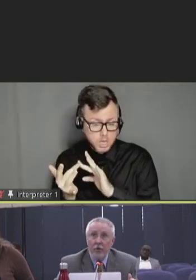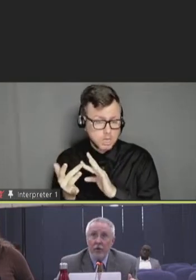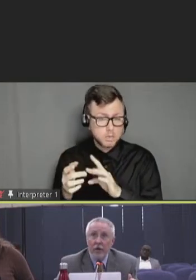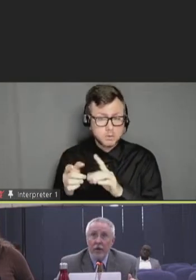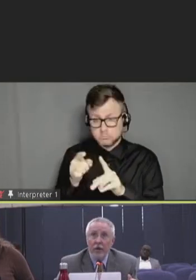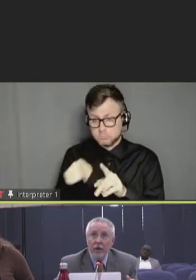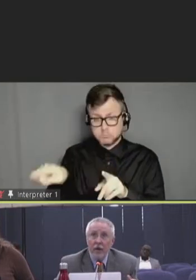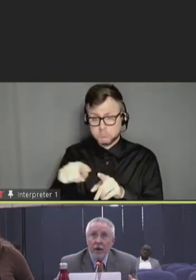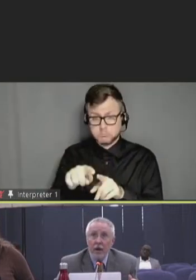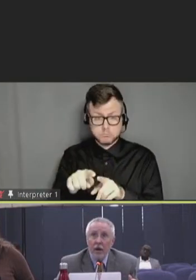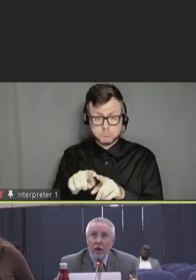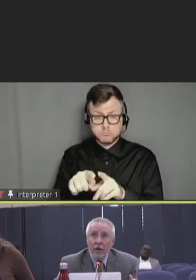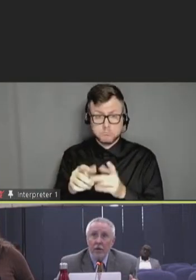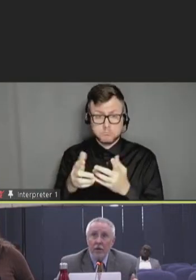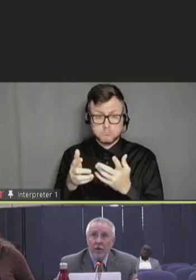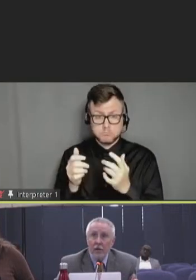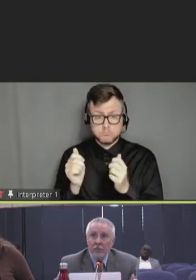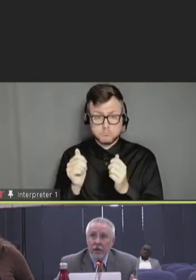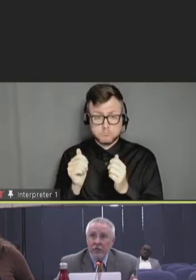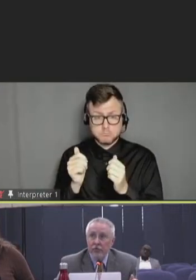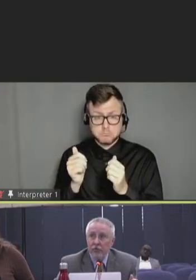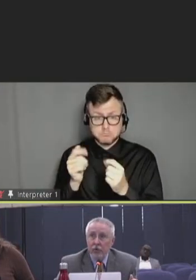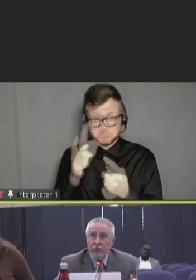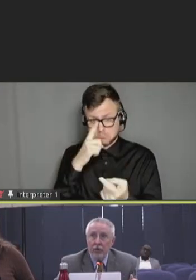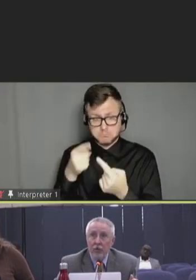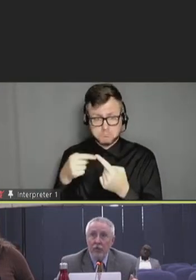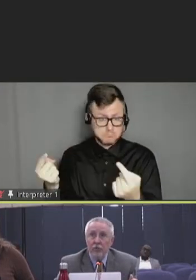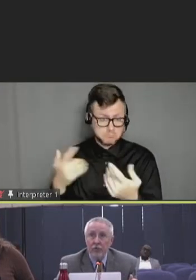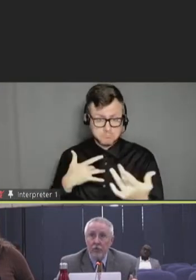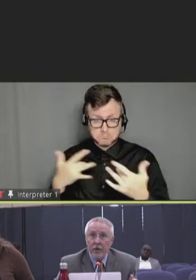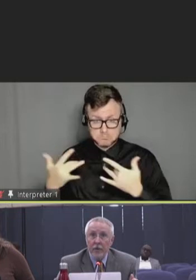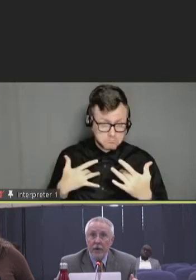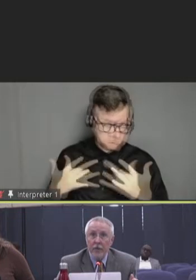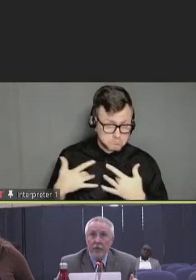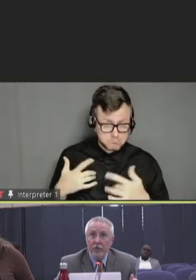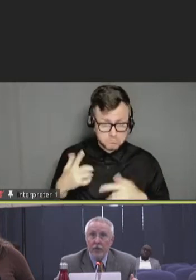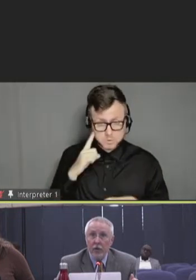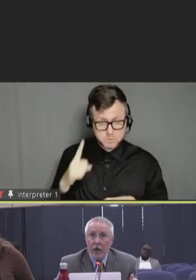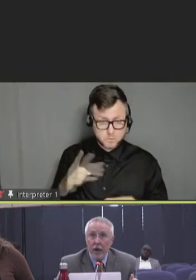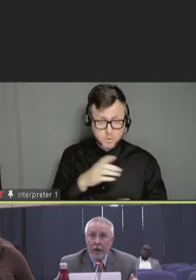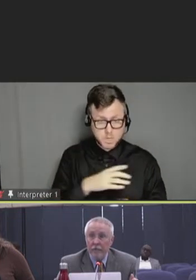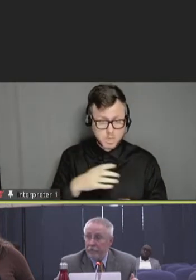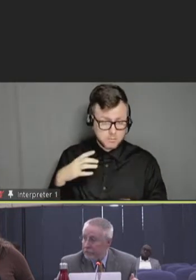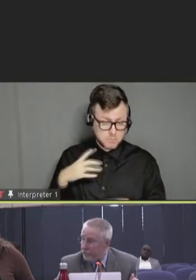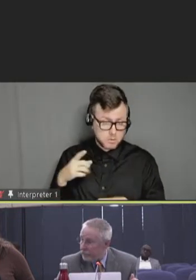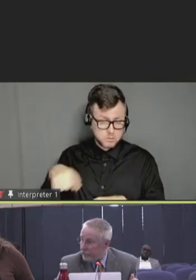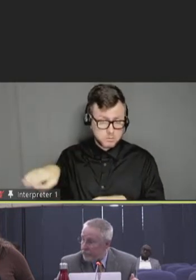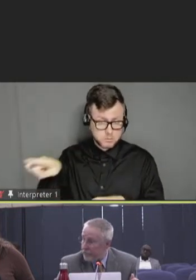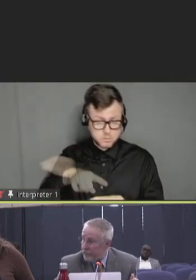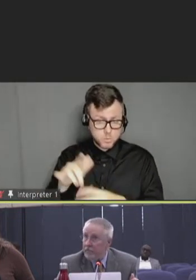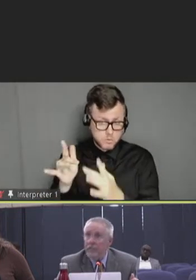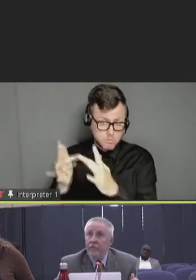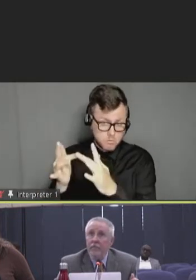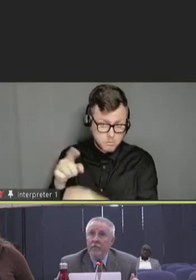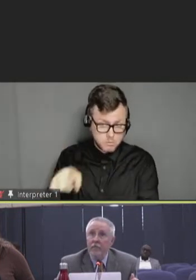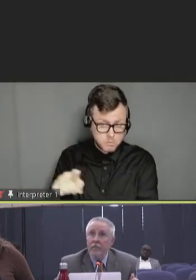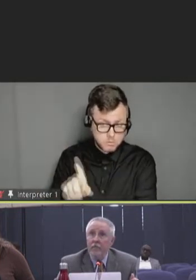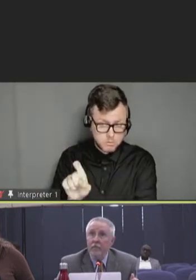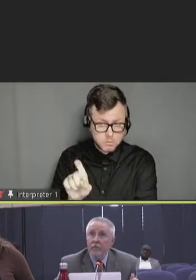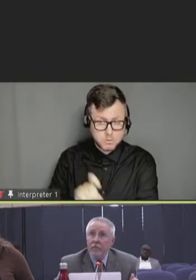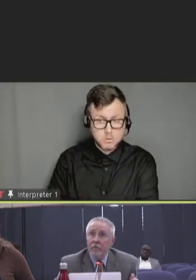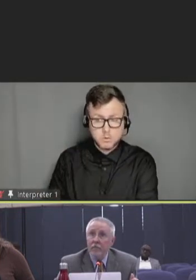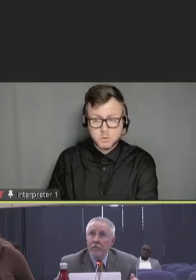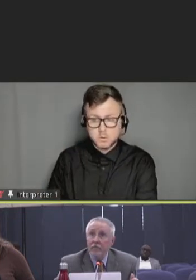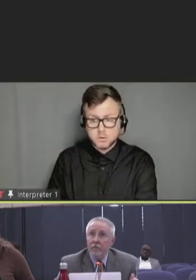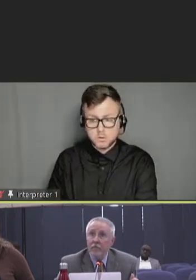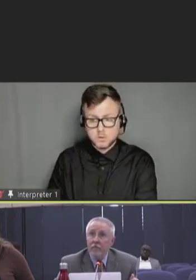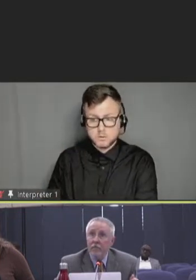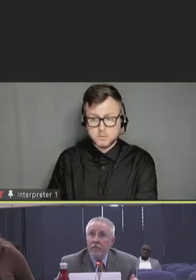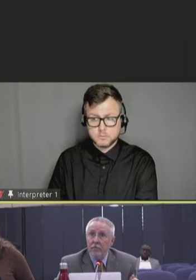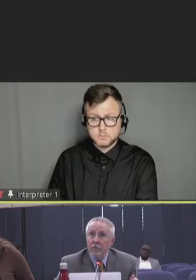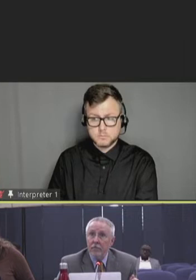any objections or concerns from the committee members that are online?